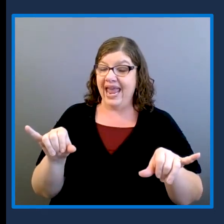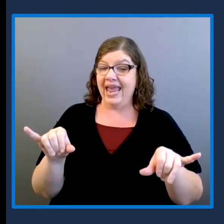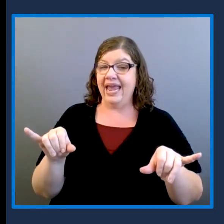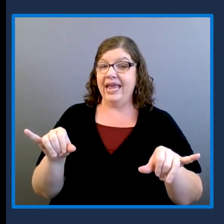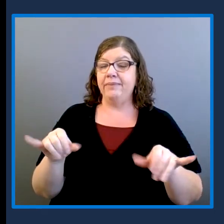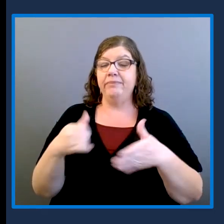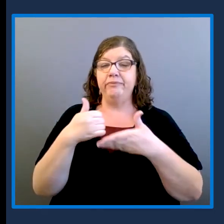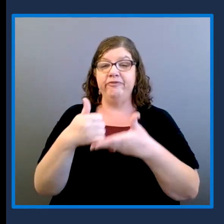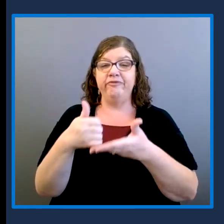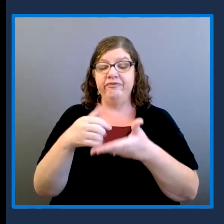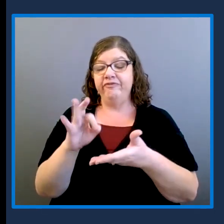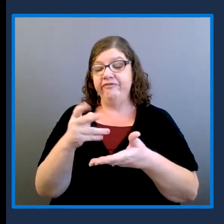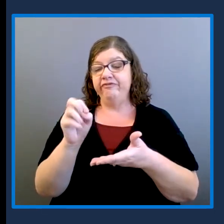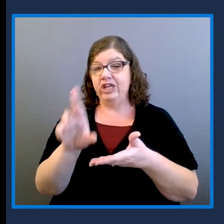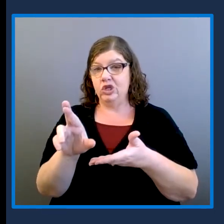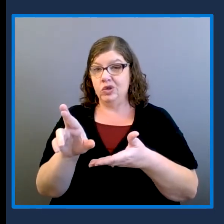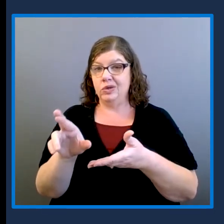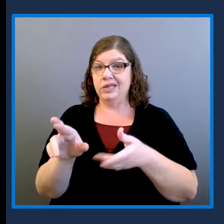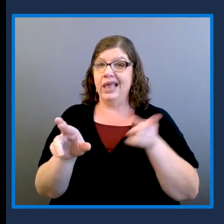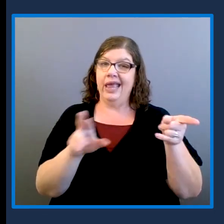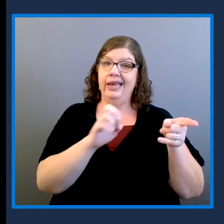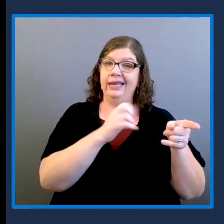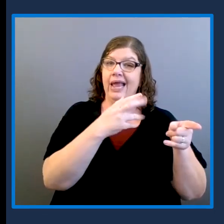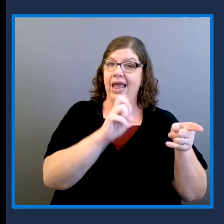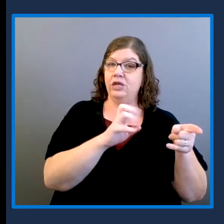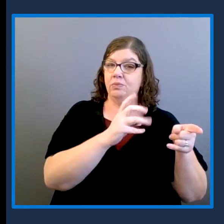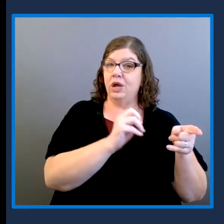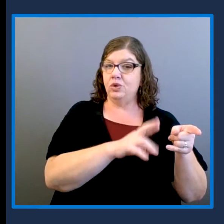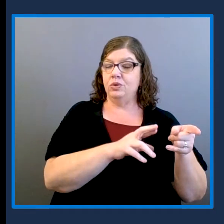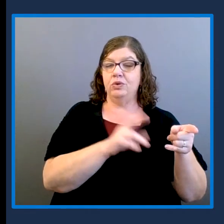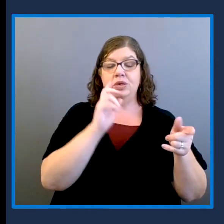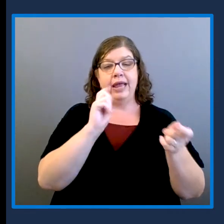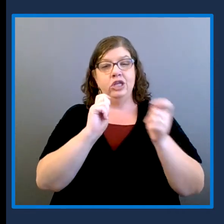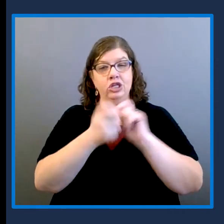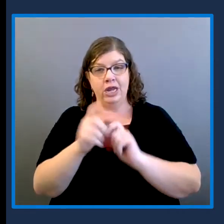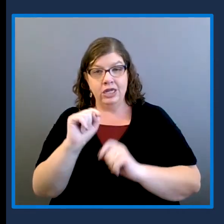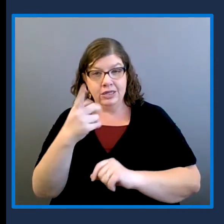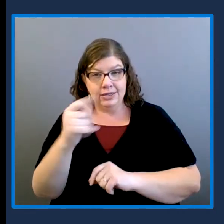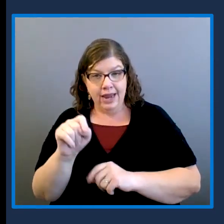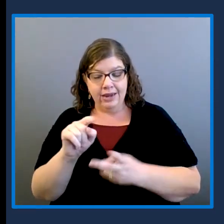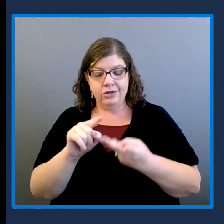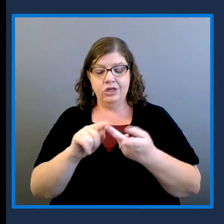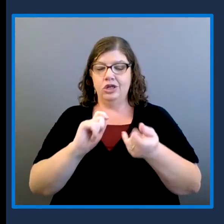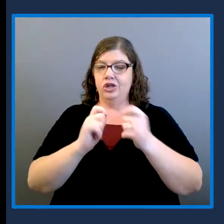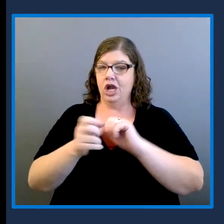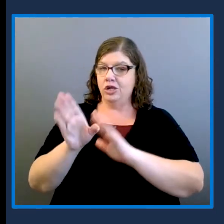features that we had just looked at in edge browser with the ability to change our text our